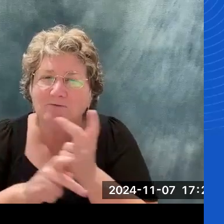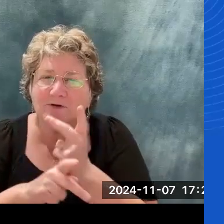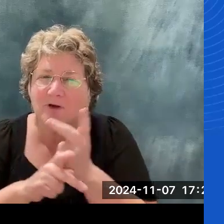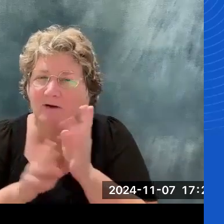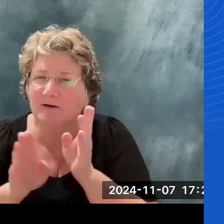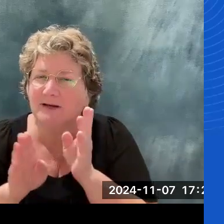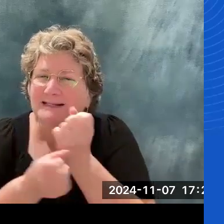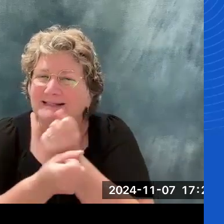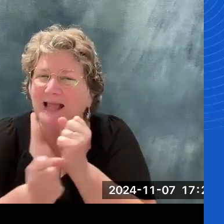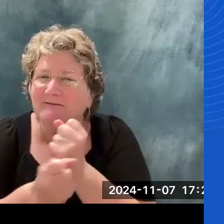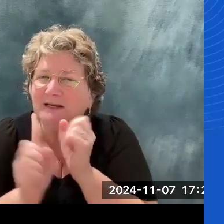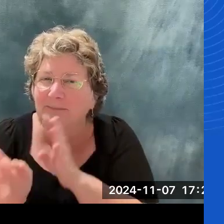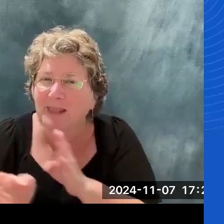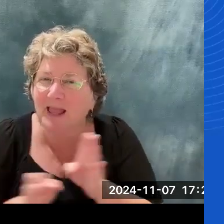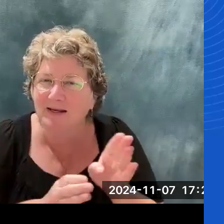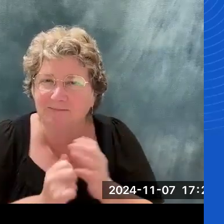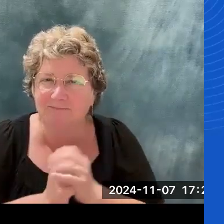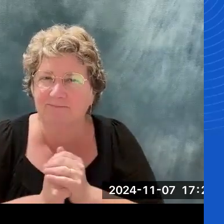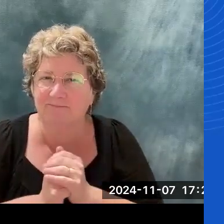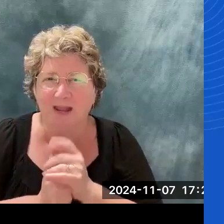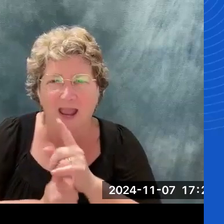might be helpful, encouraging them to utilize